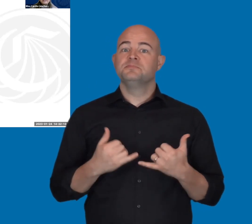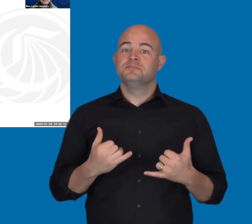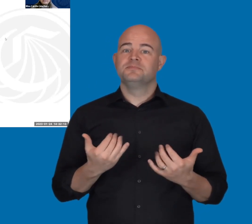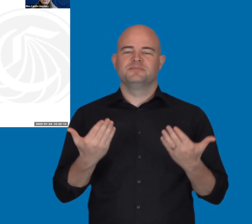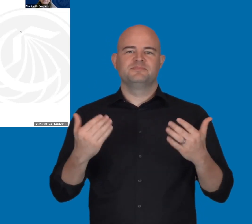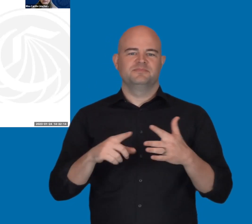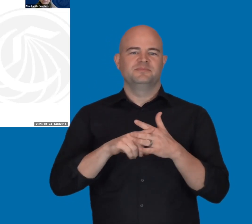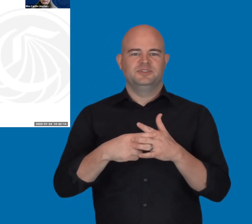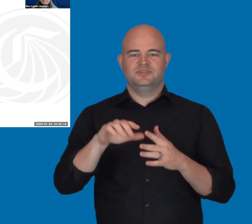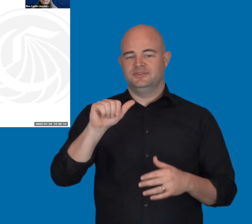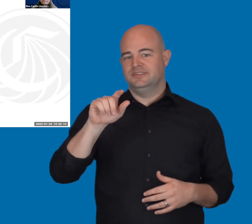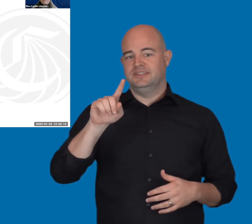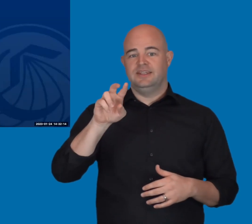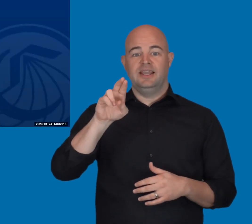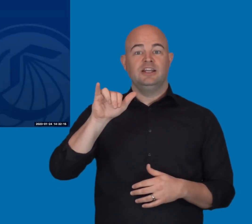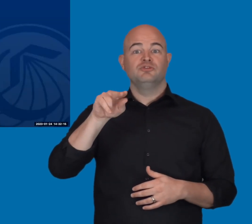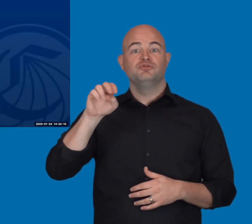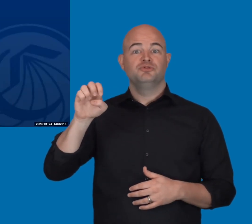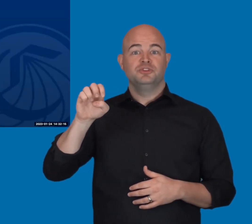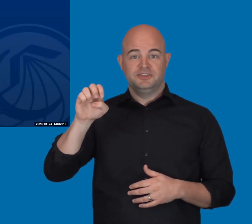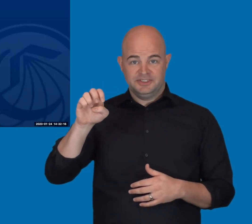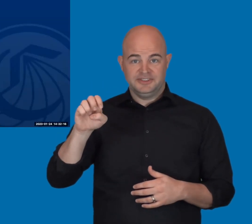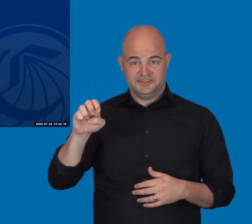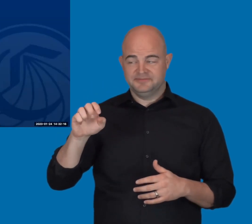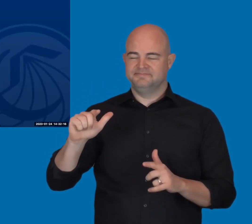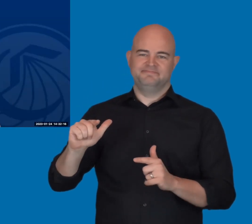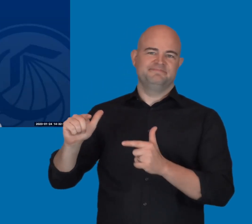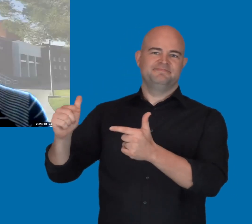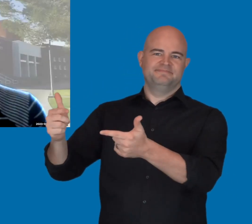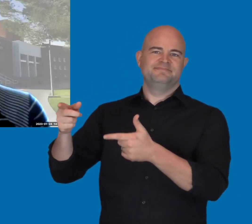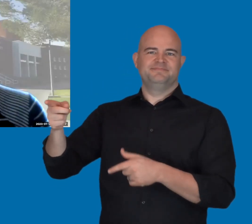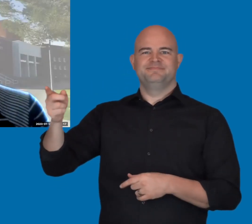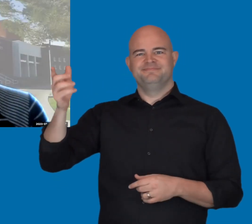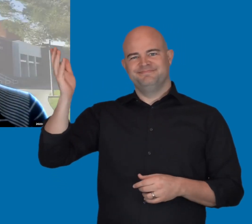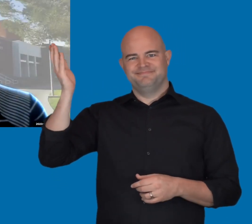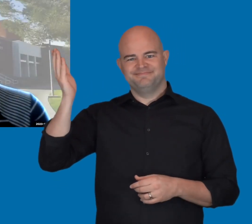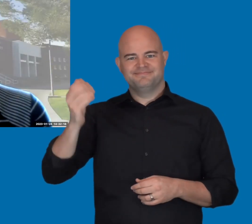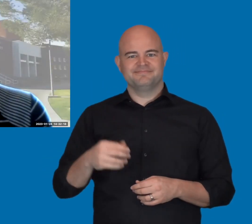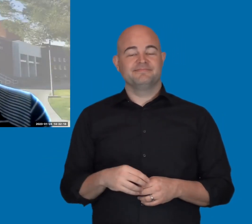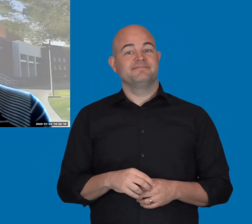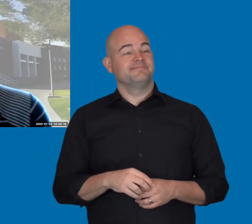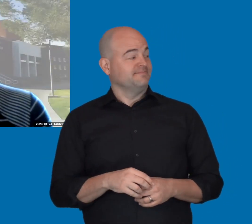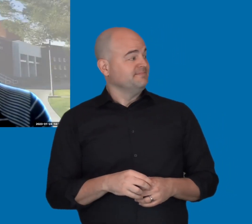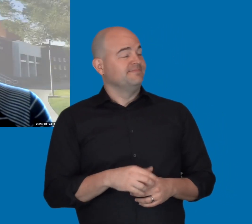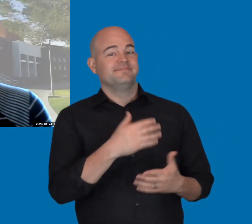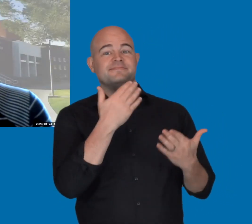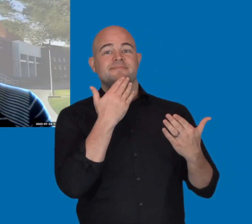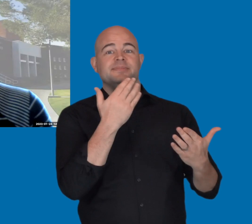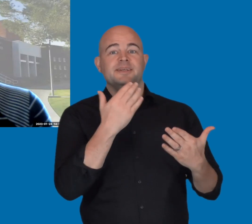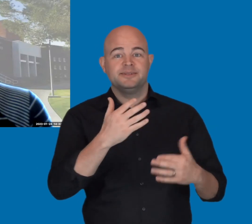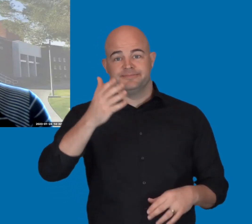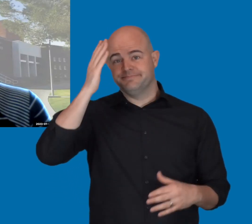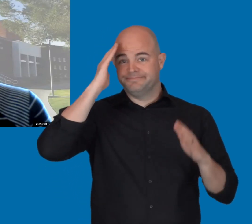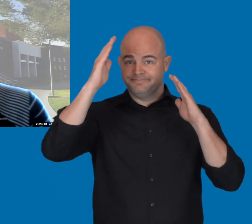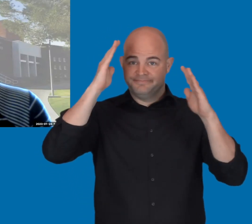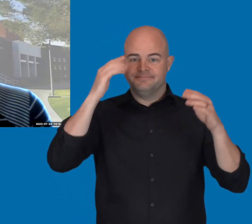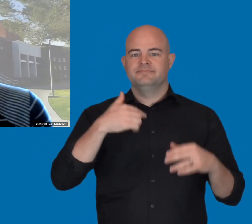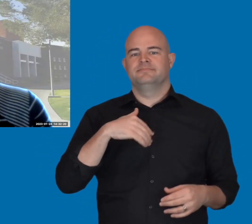Adrianne, you have the floor. All right, thank you very much. Hello everyone. I am Adrianne Rodriguez.